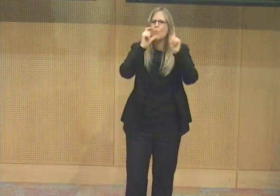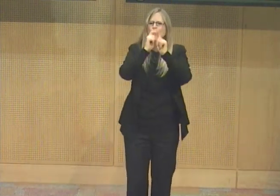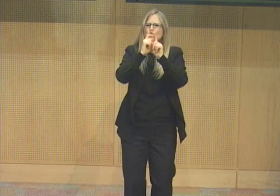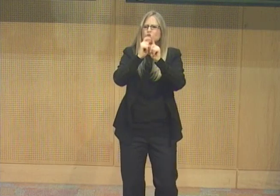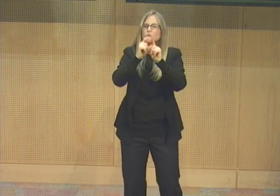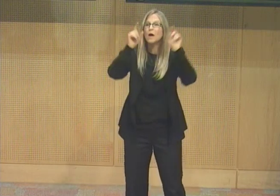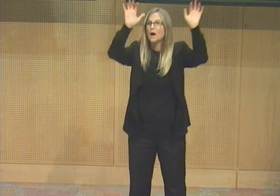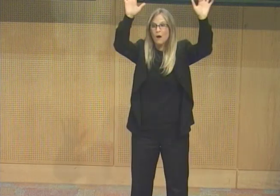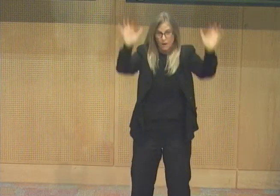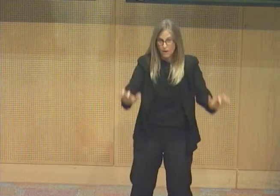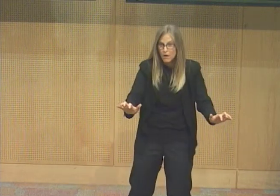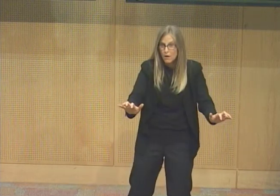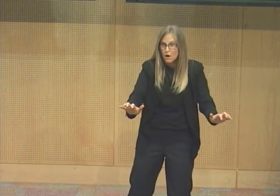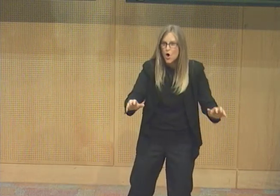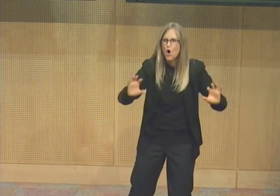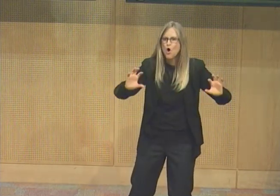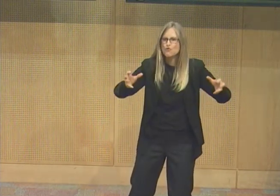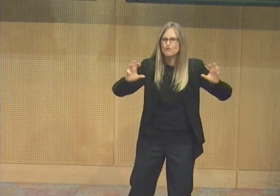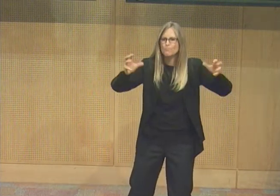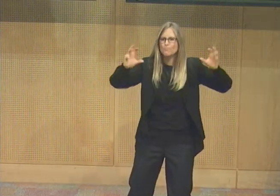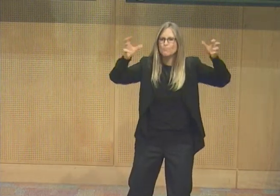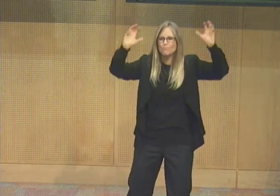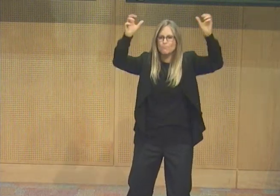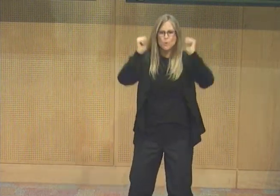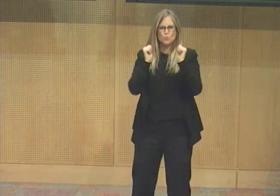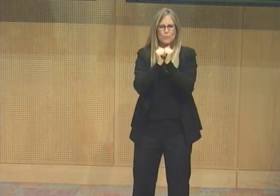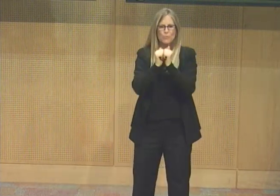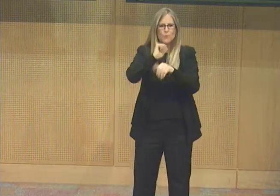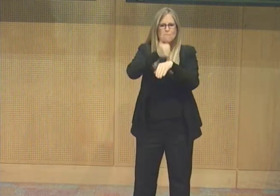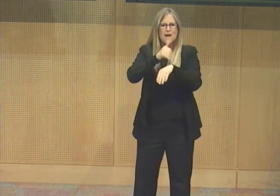that described Deaf people and those that described hearing people.